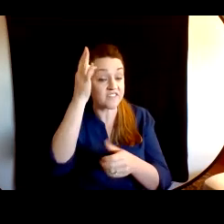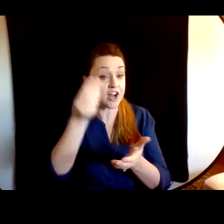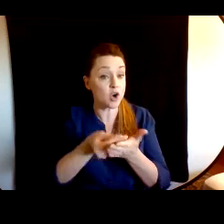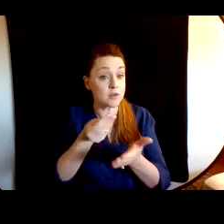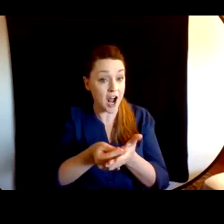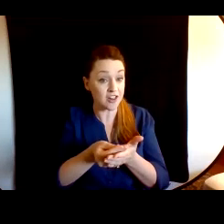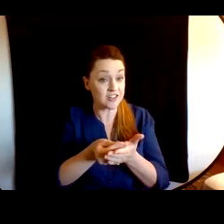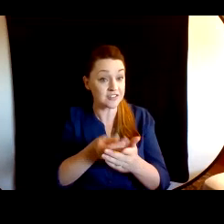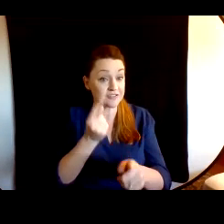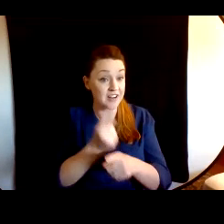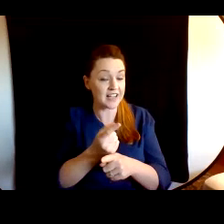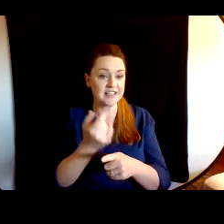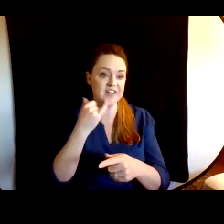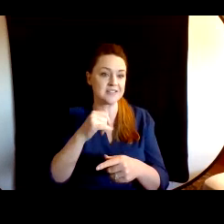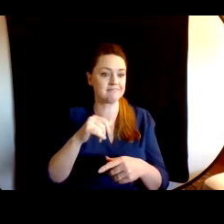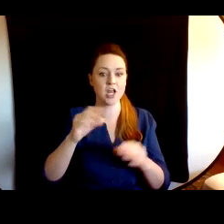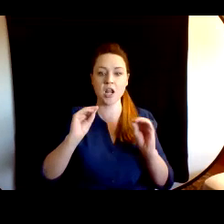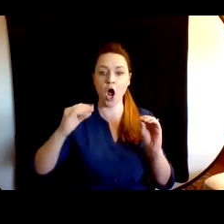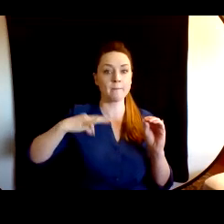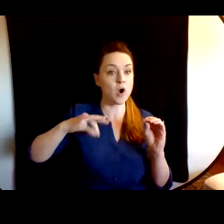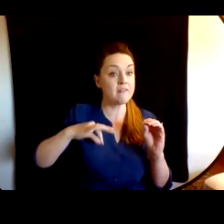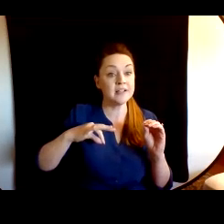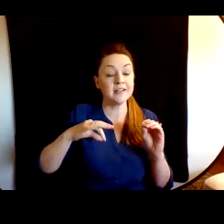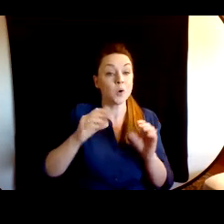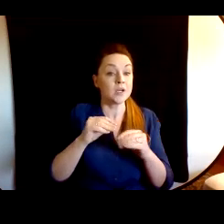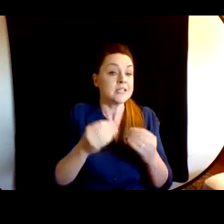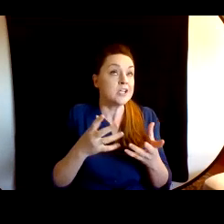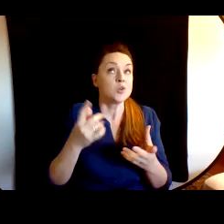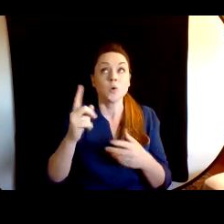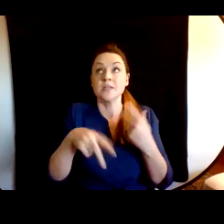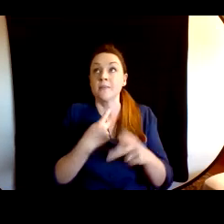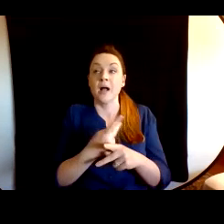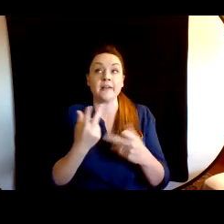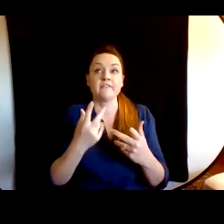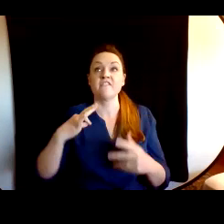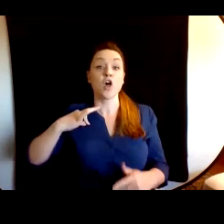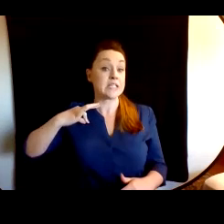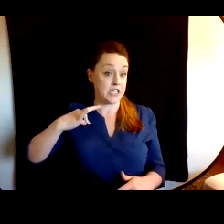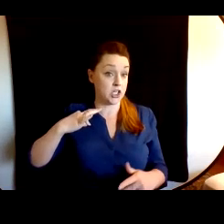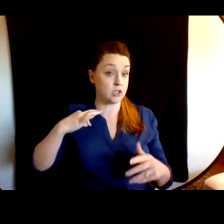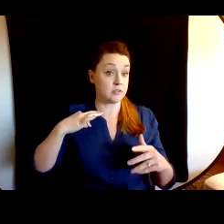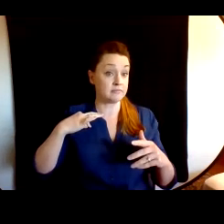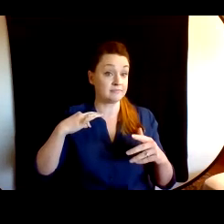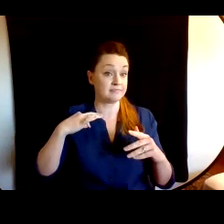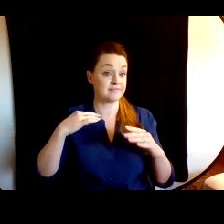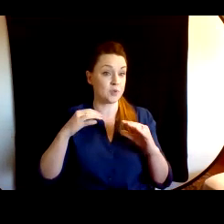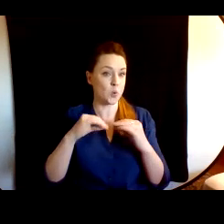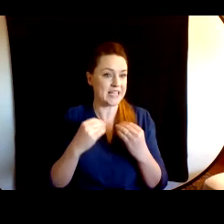so even if it's a nonprofit organization or some sort of voluntary organization, if they are providing disaster services,